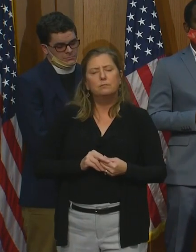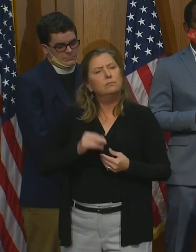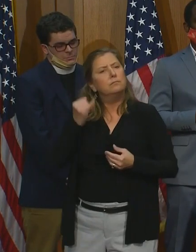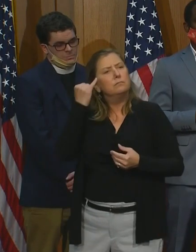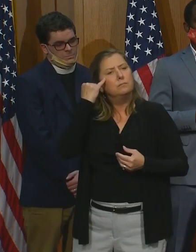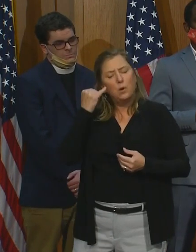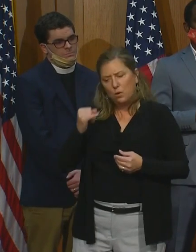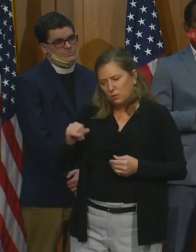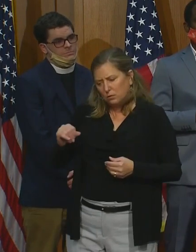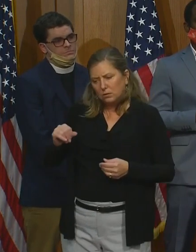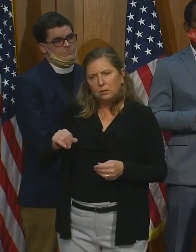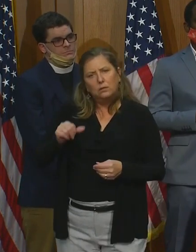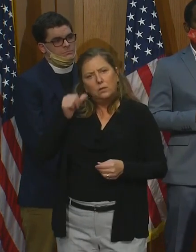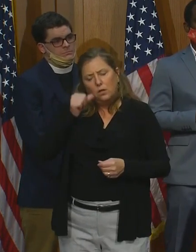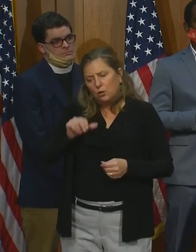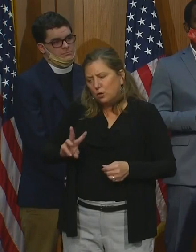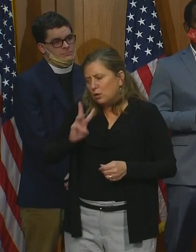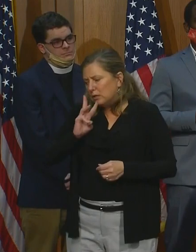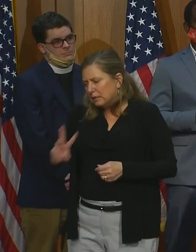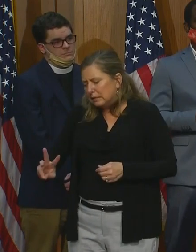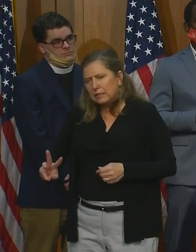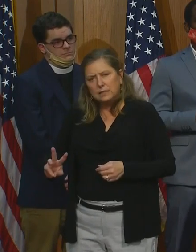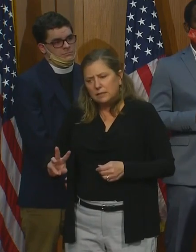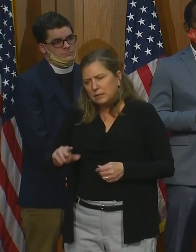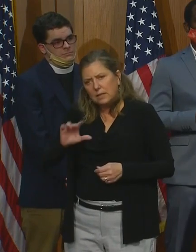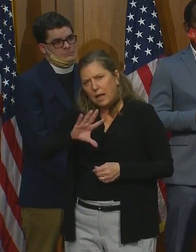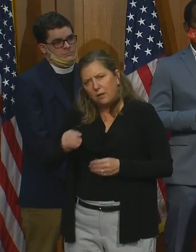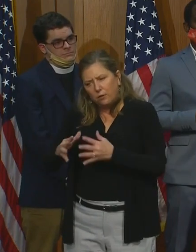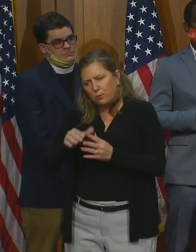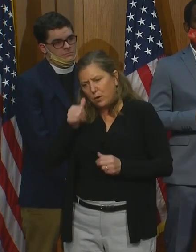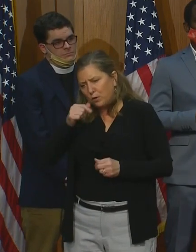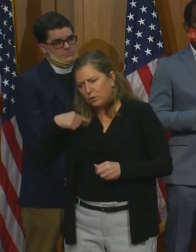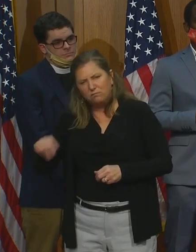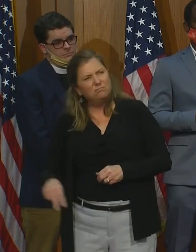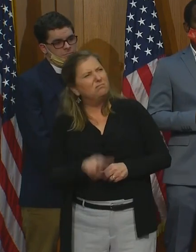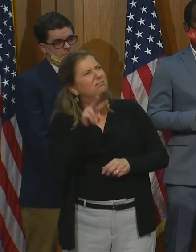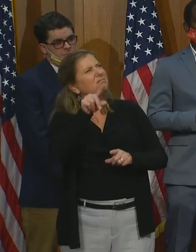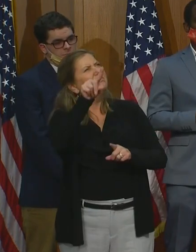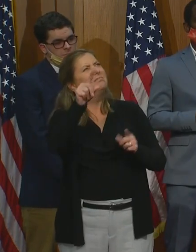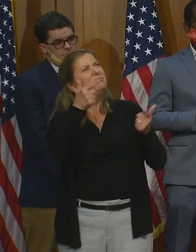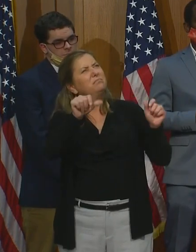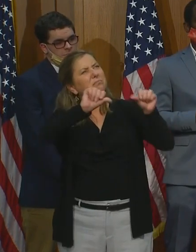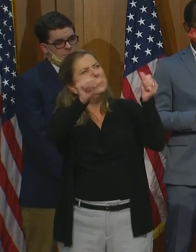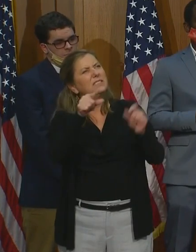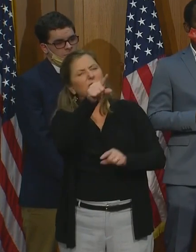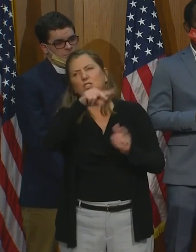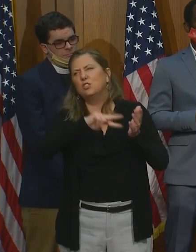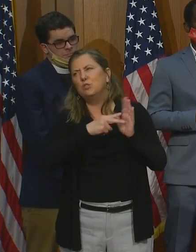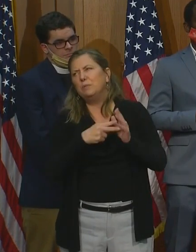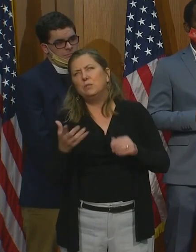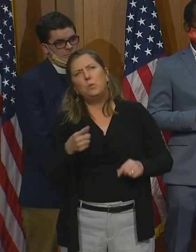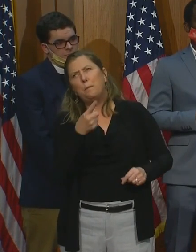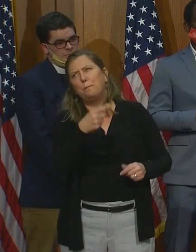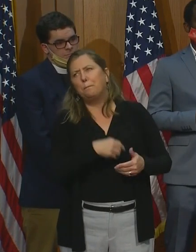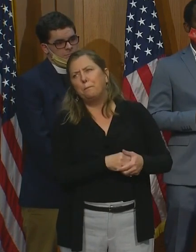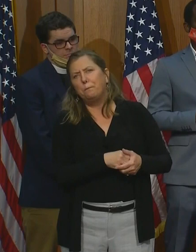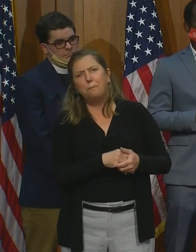YOU SAY WHEN. A SIX YEAR OLD AFRICAN AMERICAN LITTLE GIRL